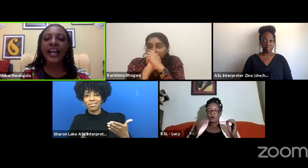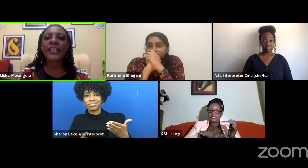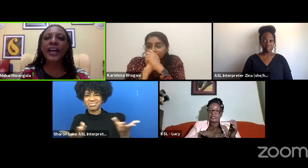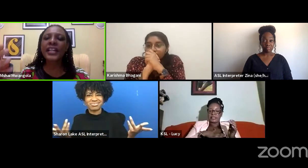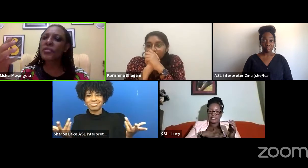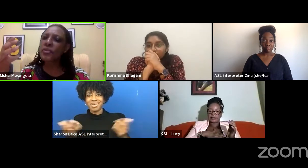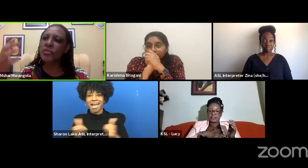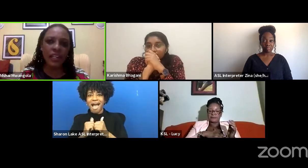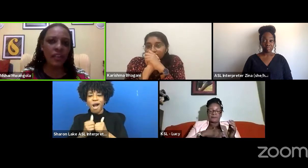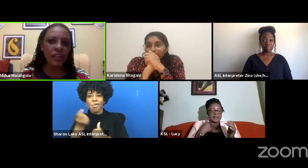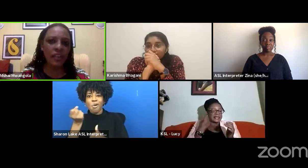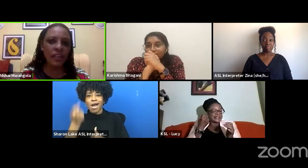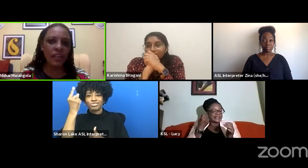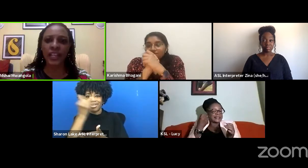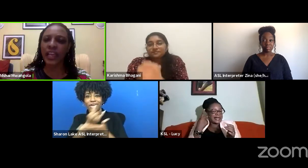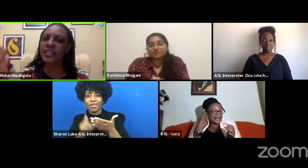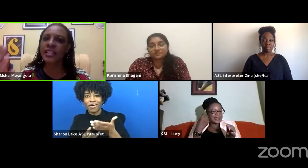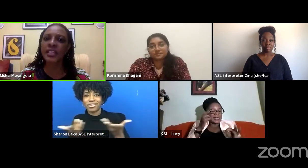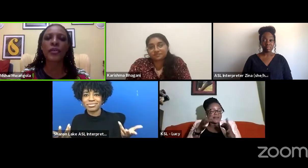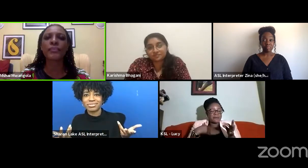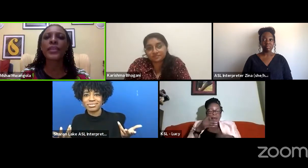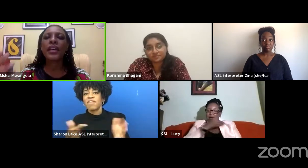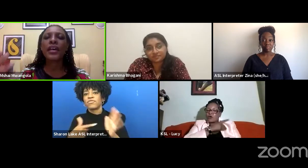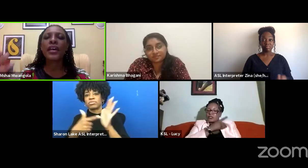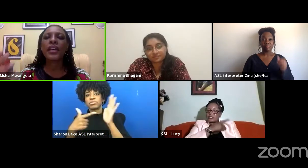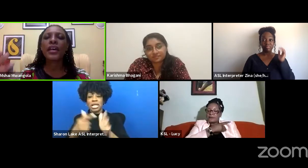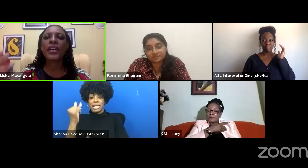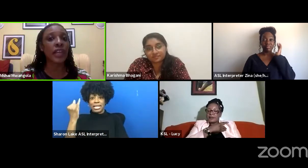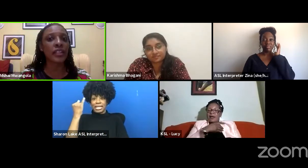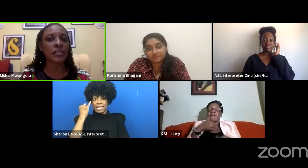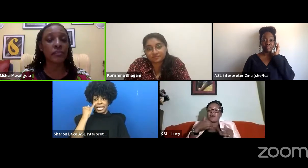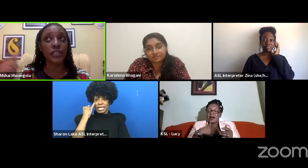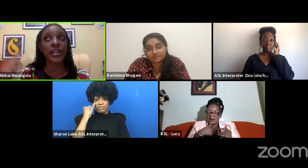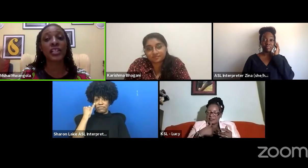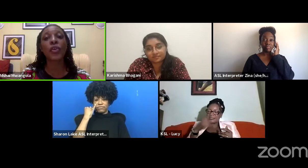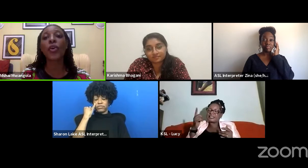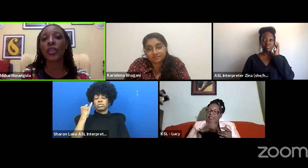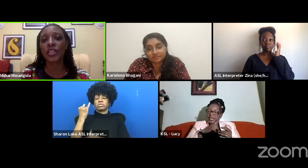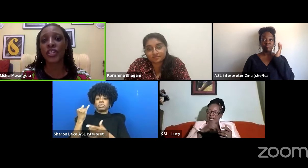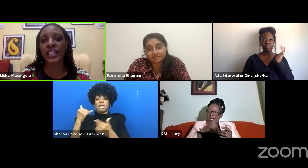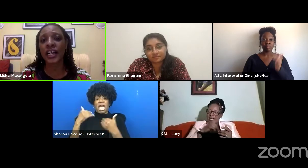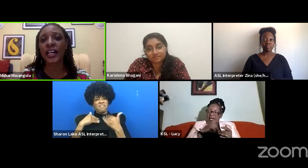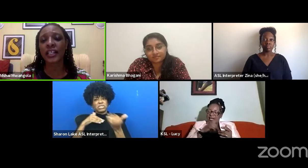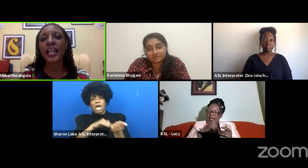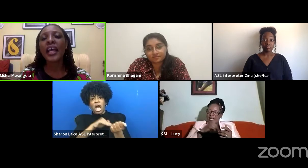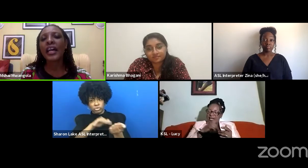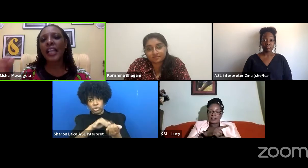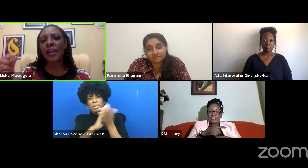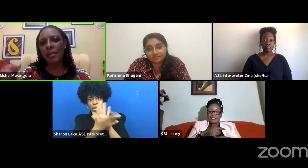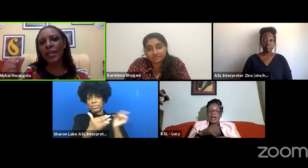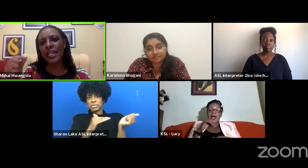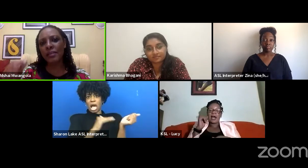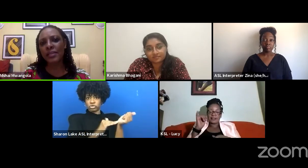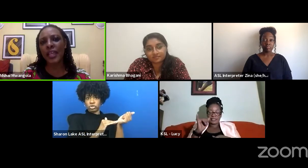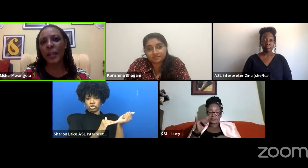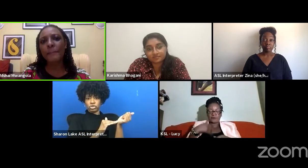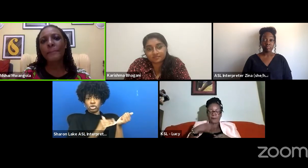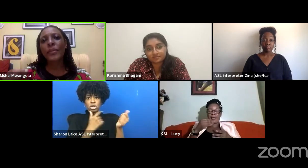and I've had a really, really tough day, I heard this from the head of pediatric oncology at Aga Khan, and I remember him saying,